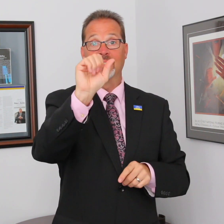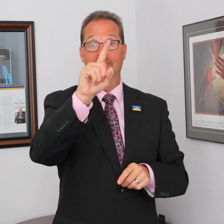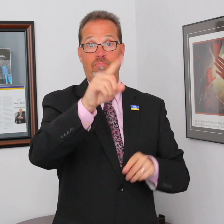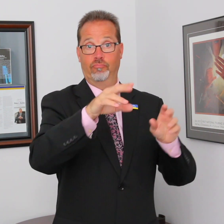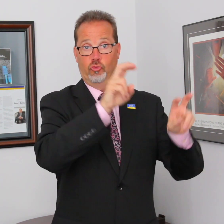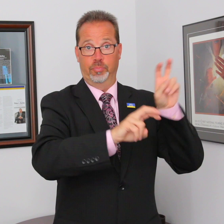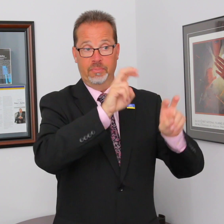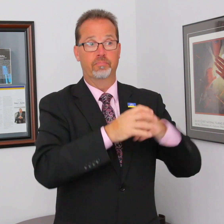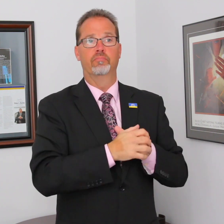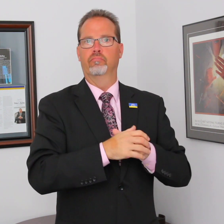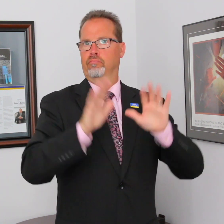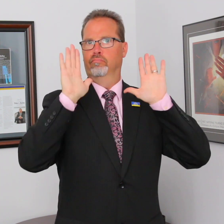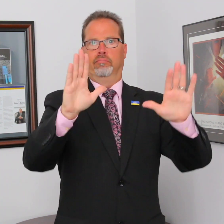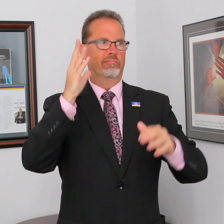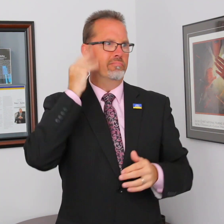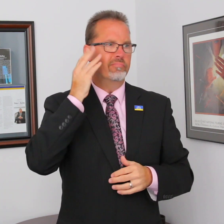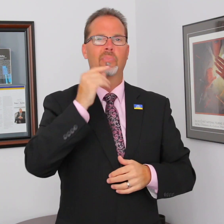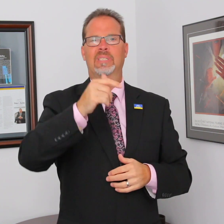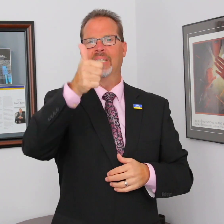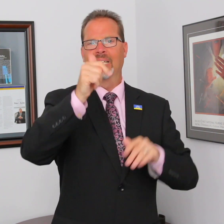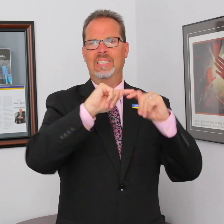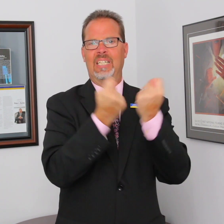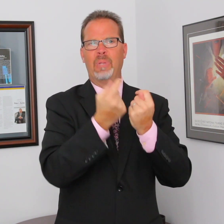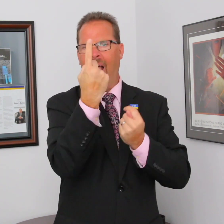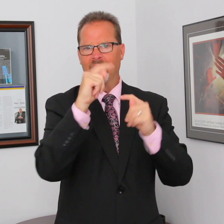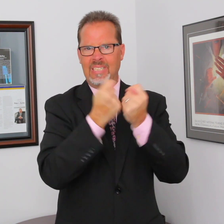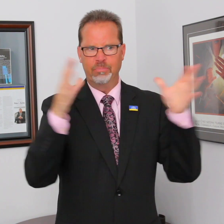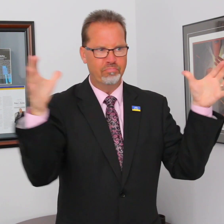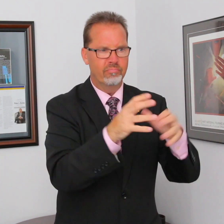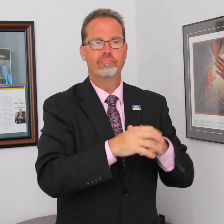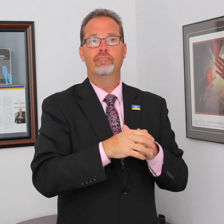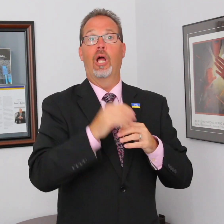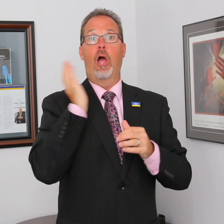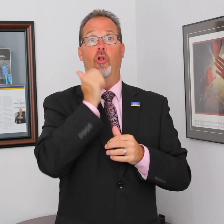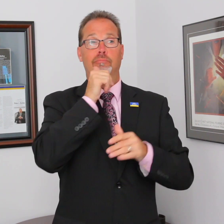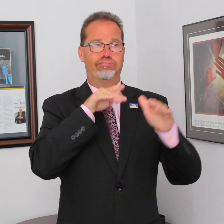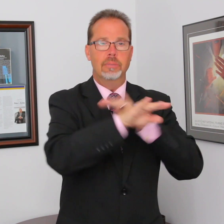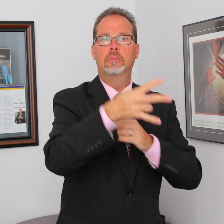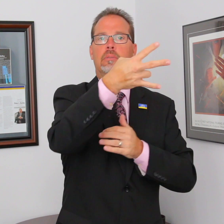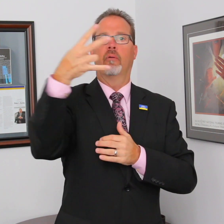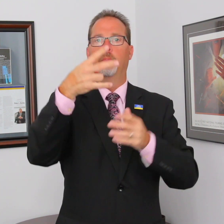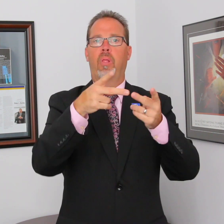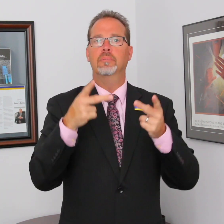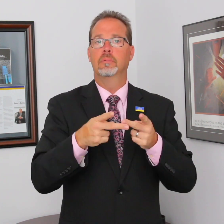want to congratulate our girls’ volleyball team for going to the American School for the Deaf and playing in the tournament there. There were 11 teams